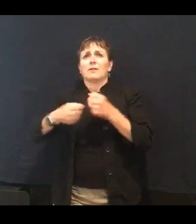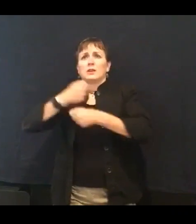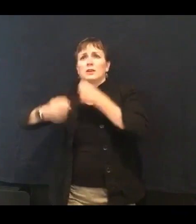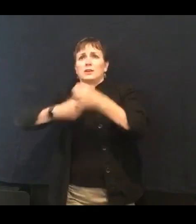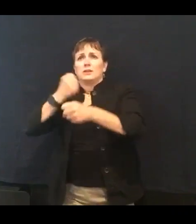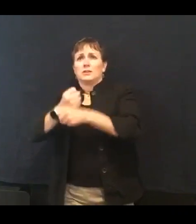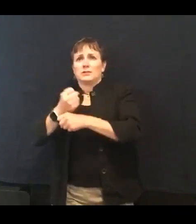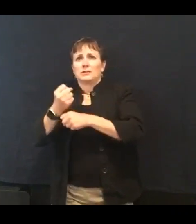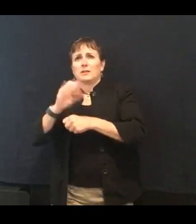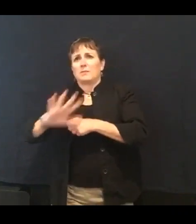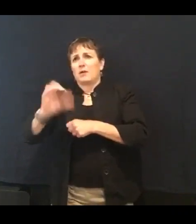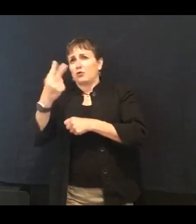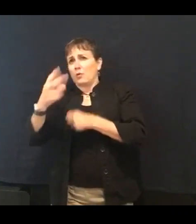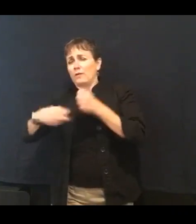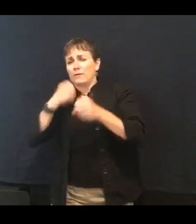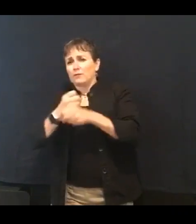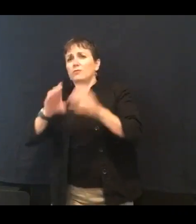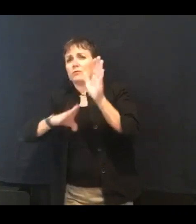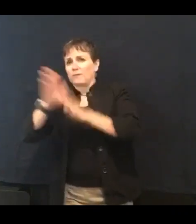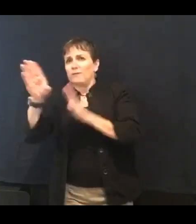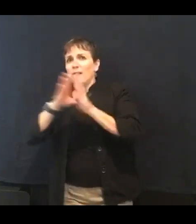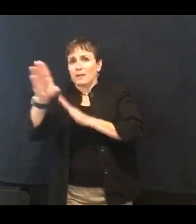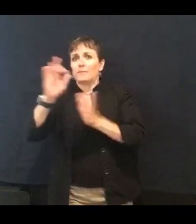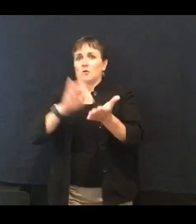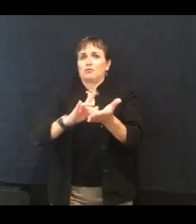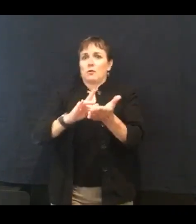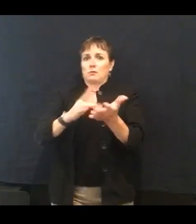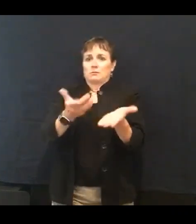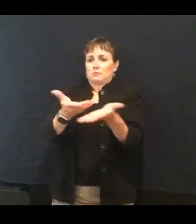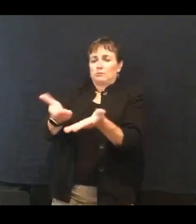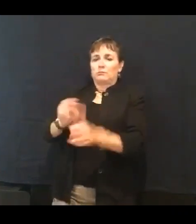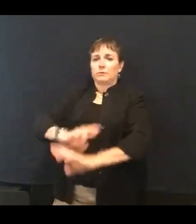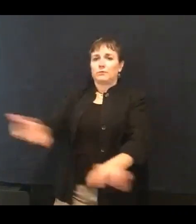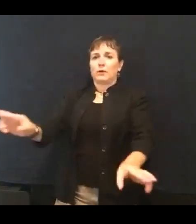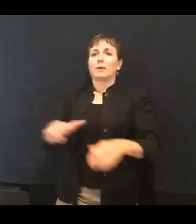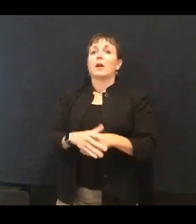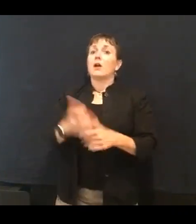We have made incredible progress in this endeavor. And as a nonprofit, we are able to partner